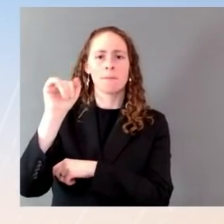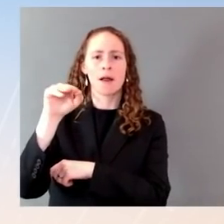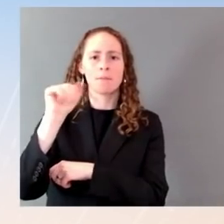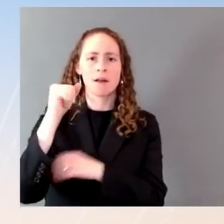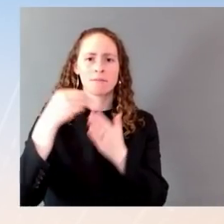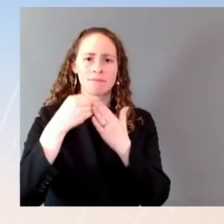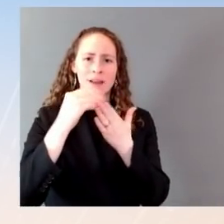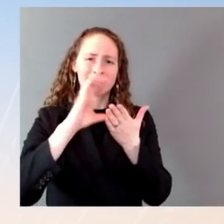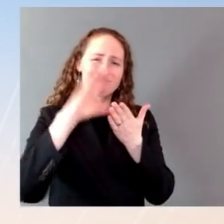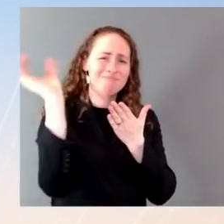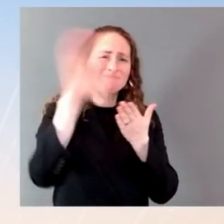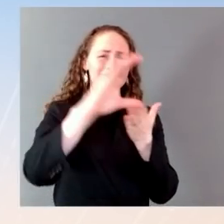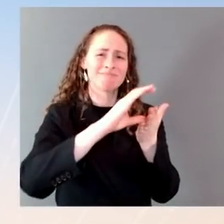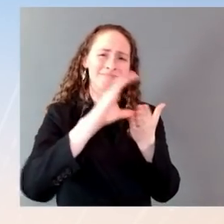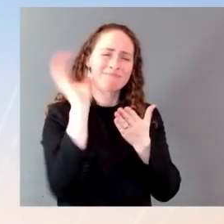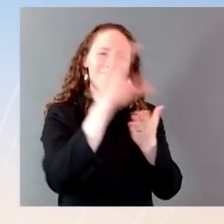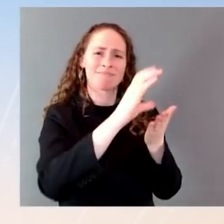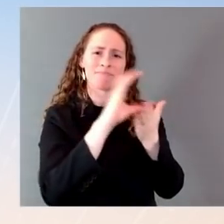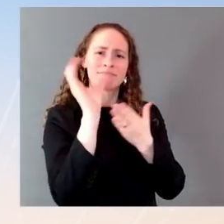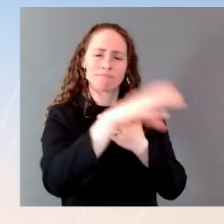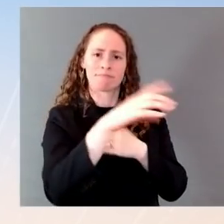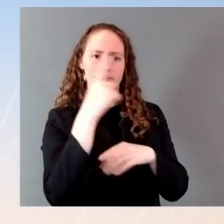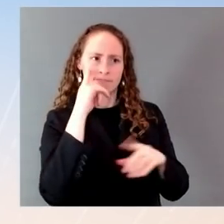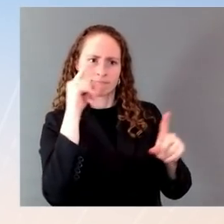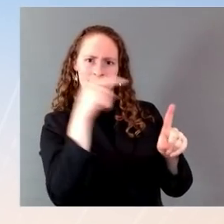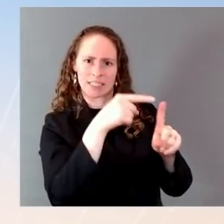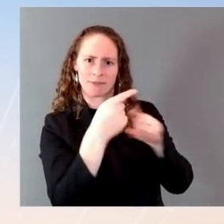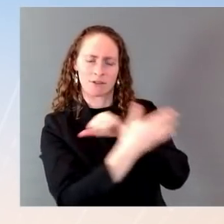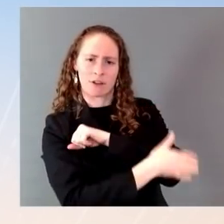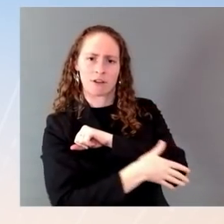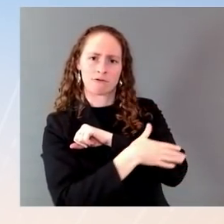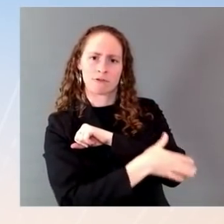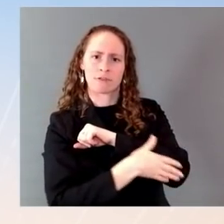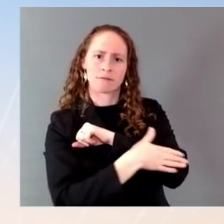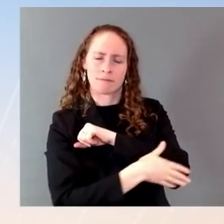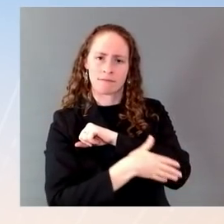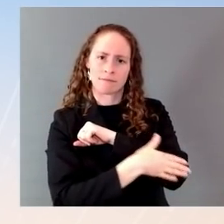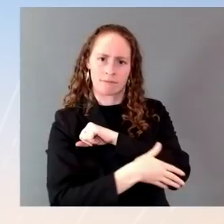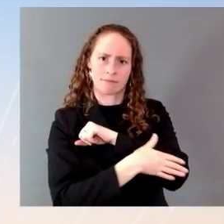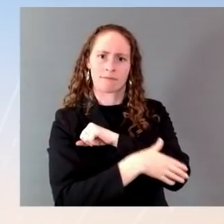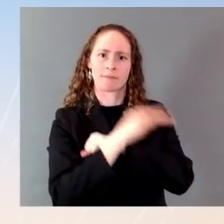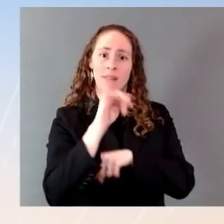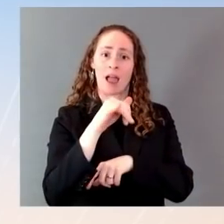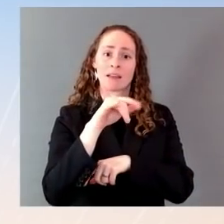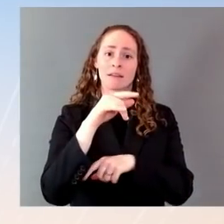Since Donald Trump made the decision to pull the United States out of the Iran Nuclear Deal in 2018,